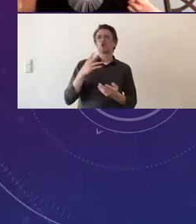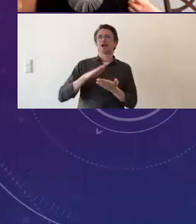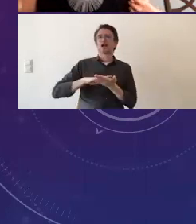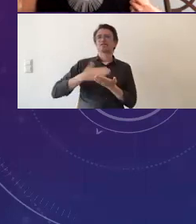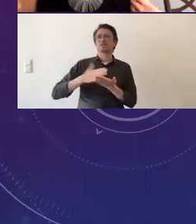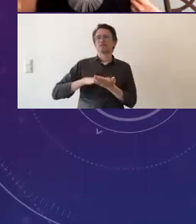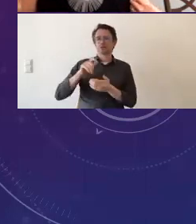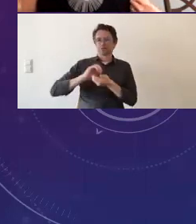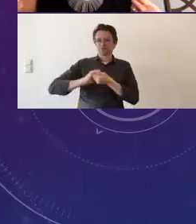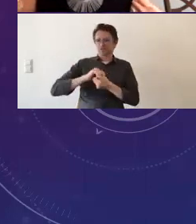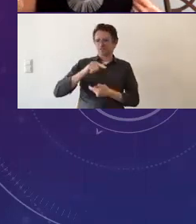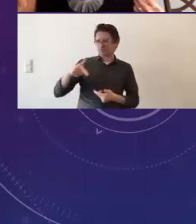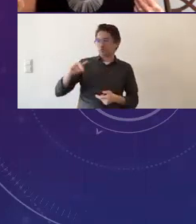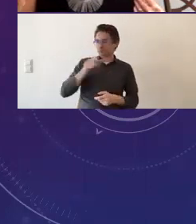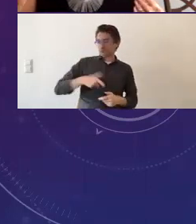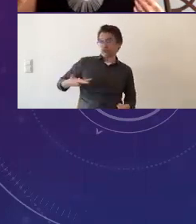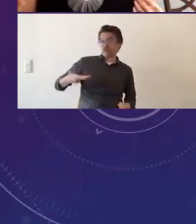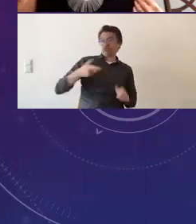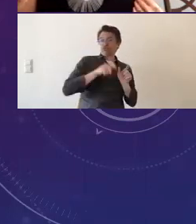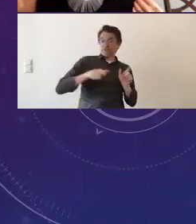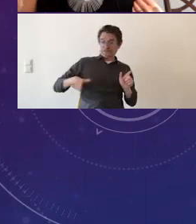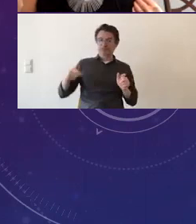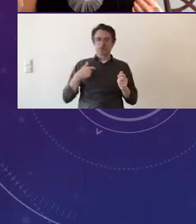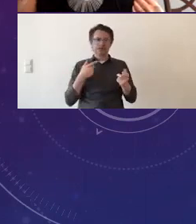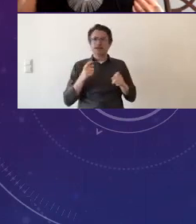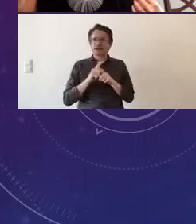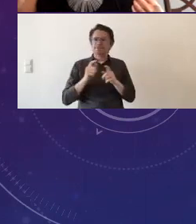lot of videos that perhaps the standard for disease and control puts out there